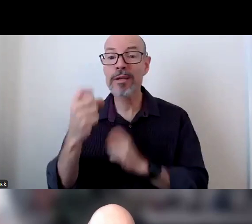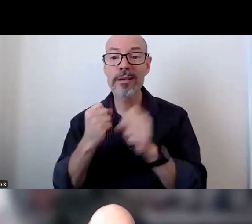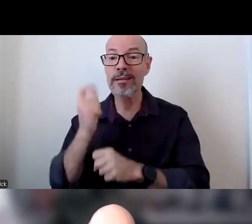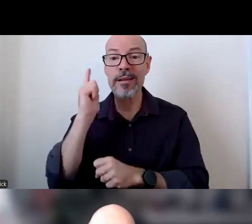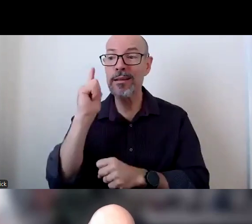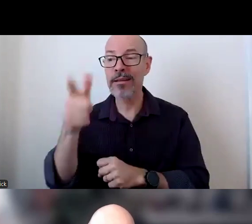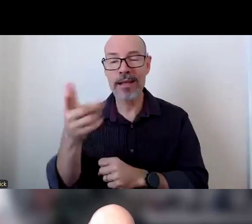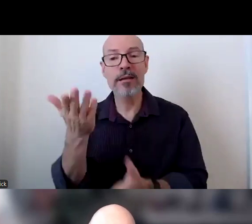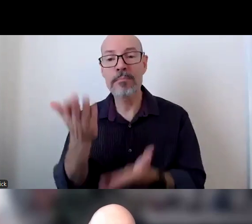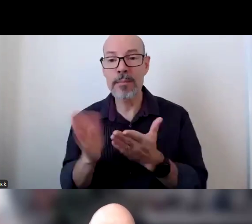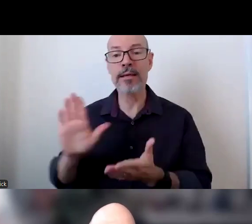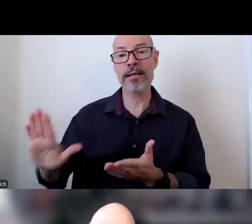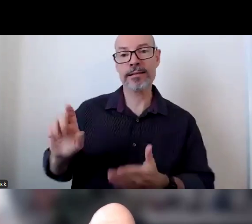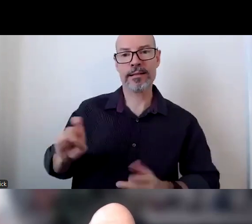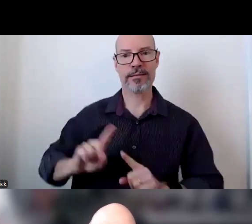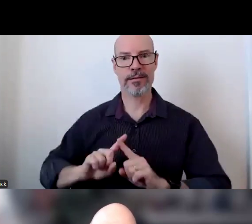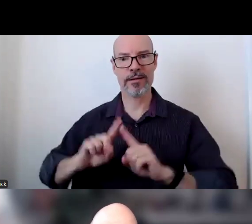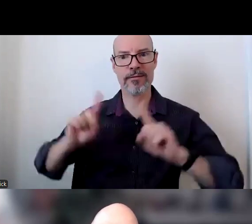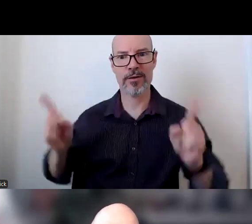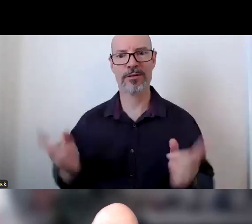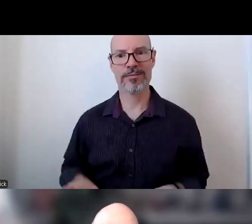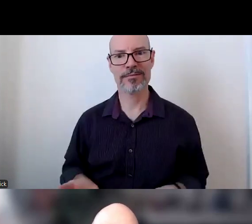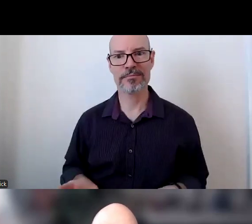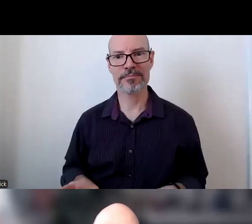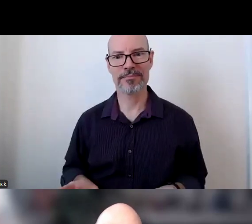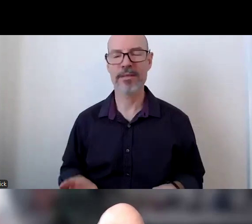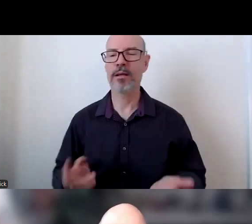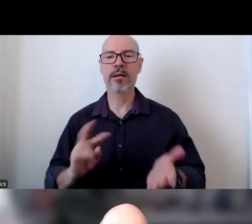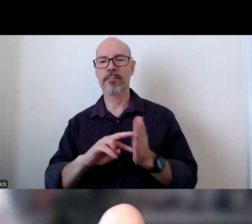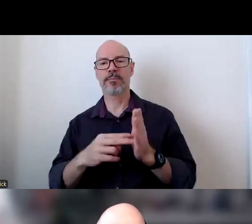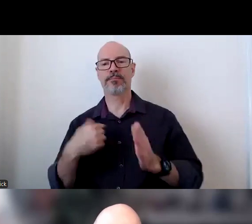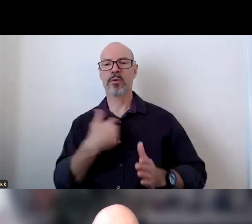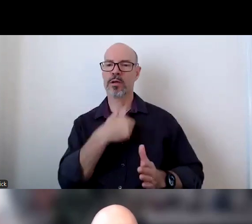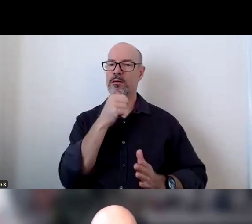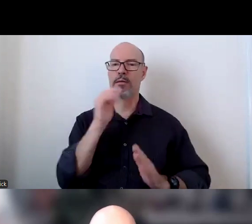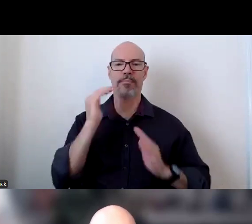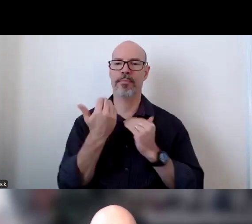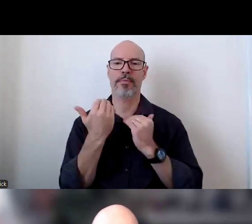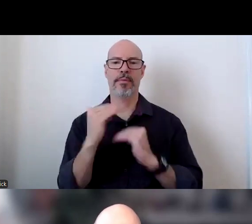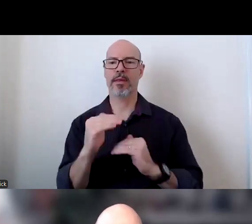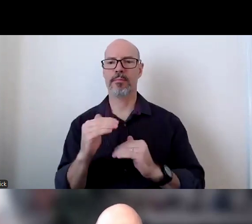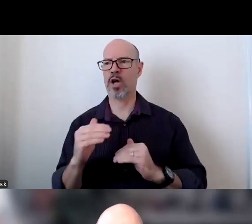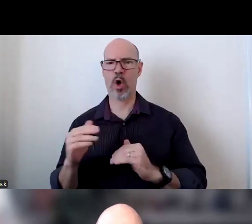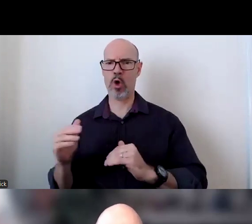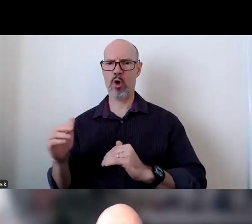doesn't mean they can't show up a year later with different And we are, of course, not constrained by any kind of a